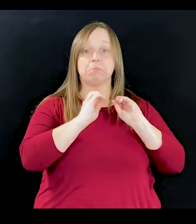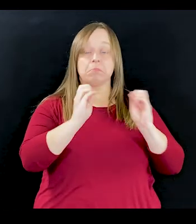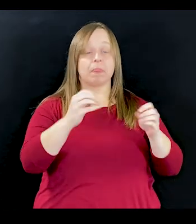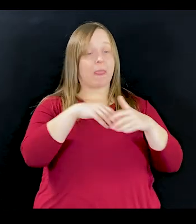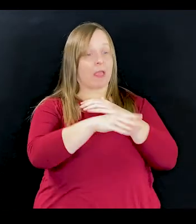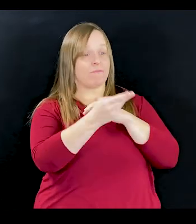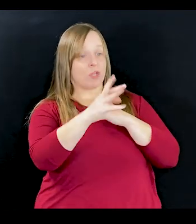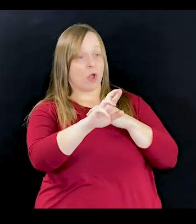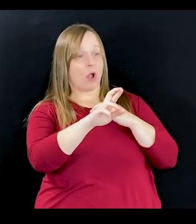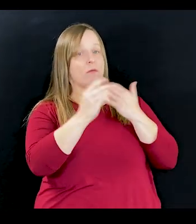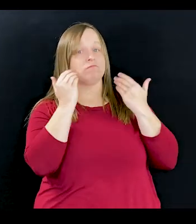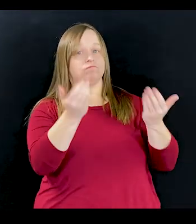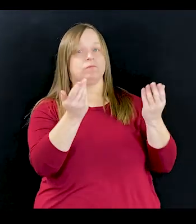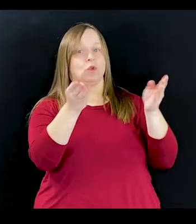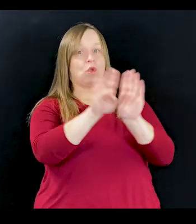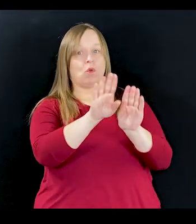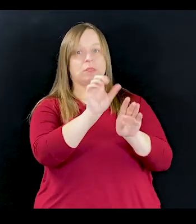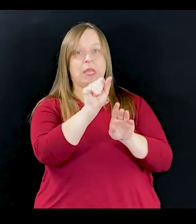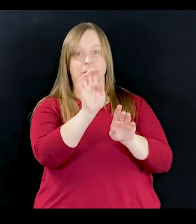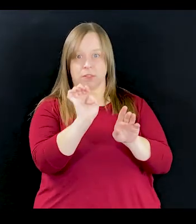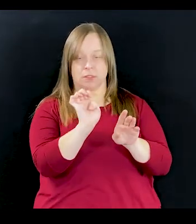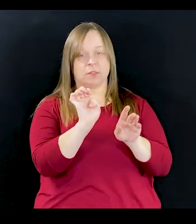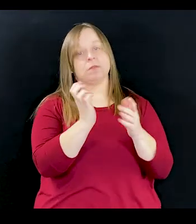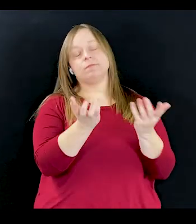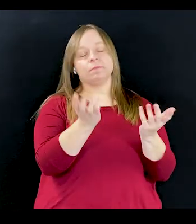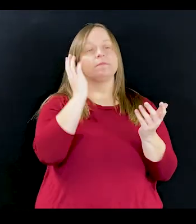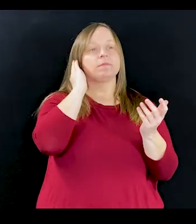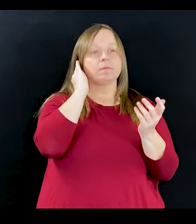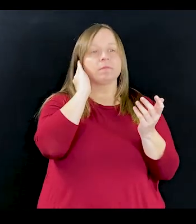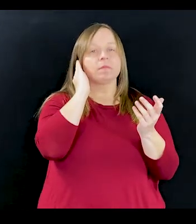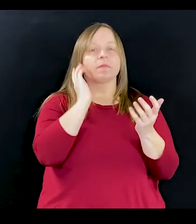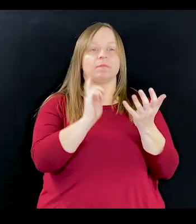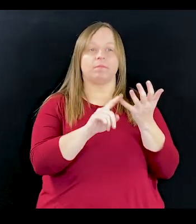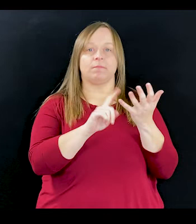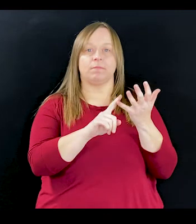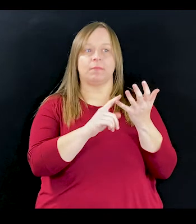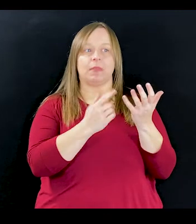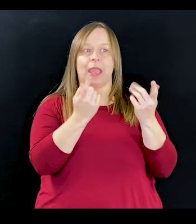ACCES- VR then moves forward and closes the client's case. Case closure though can